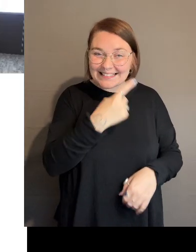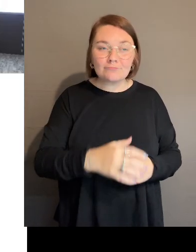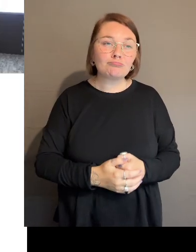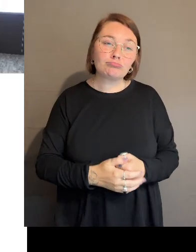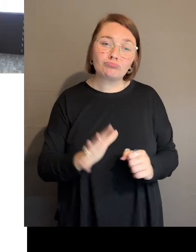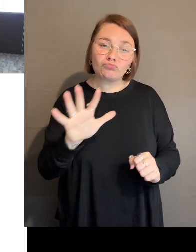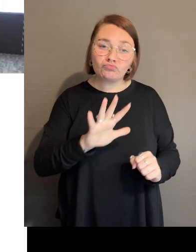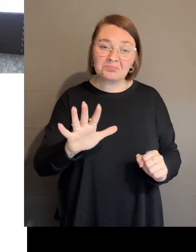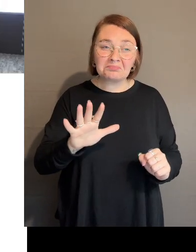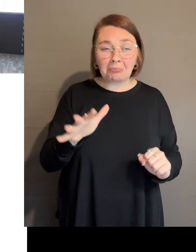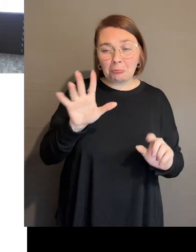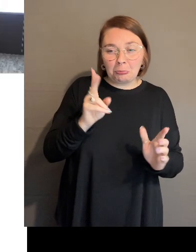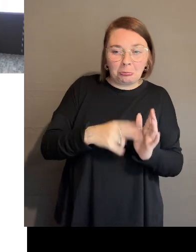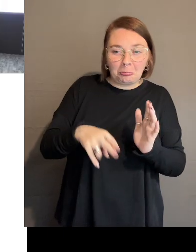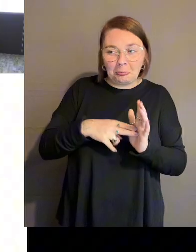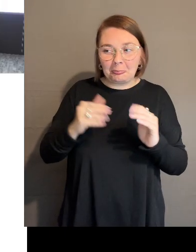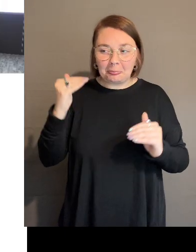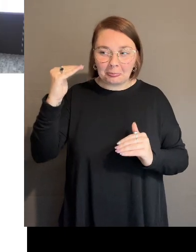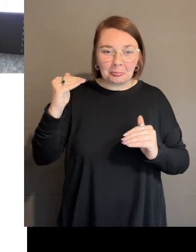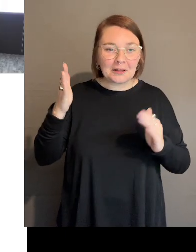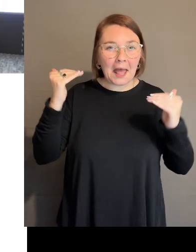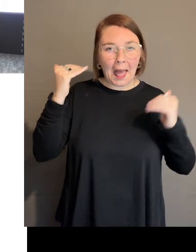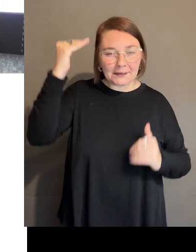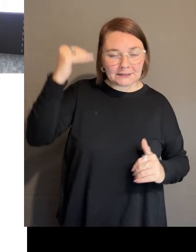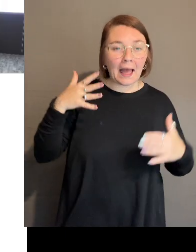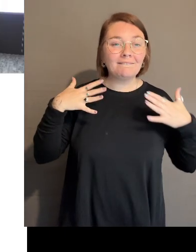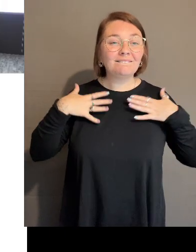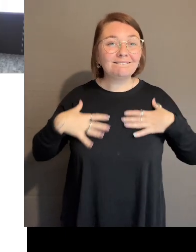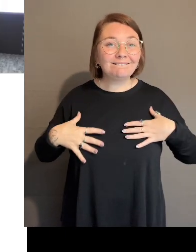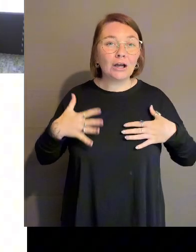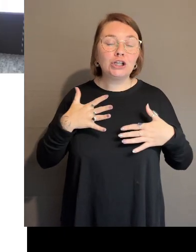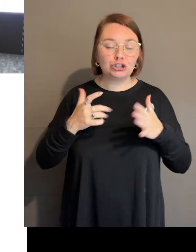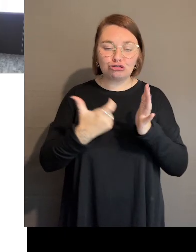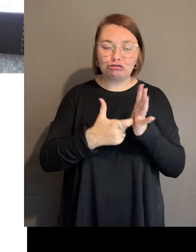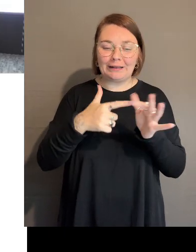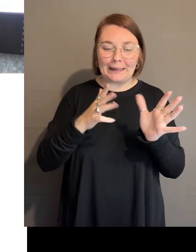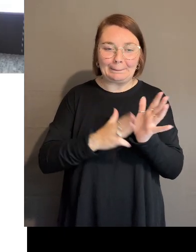I would say average height, and I'm wearing a cream-colored shirt.